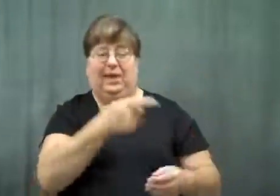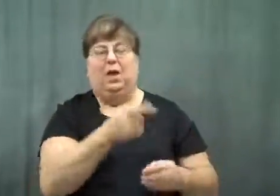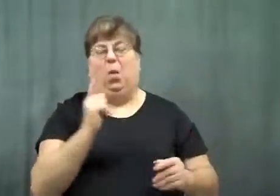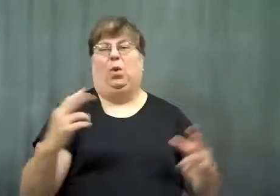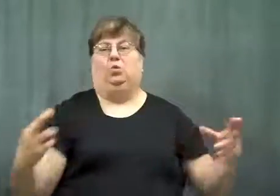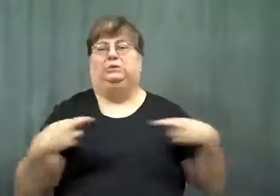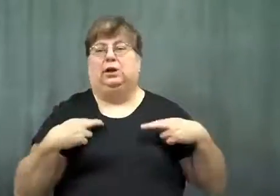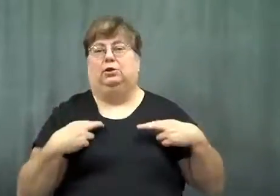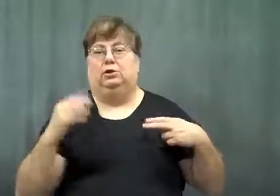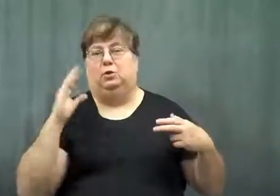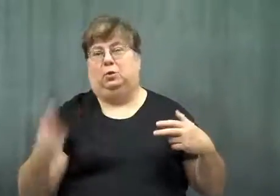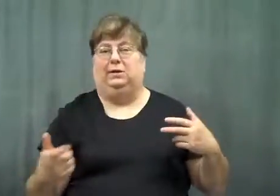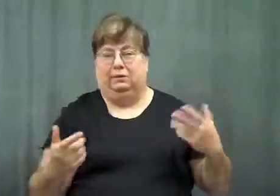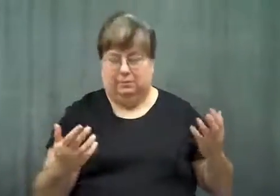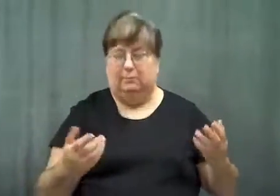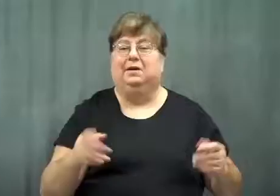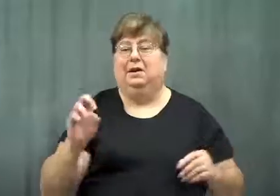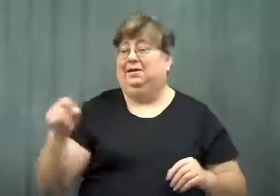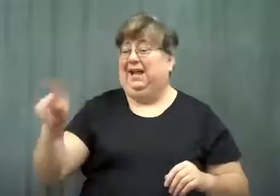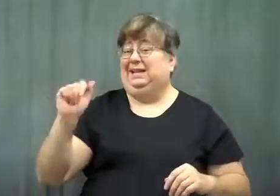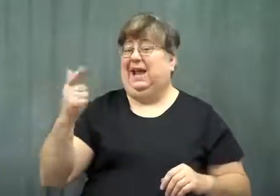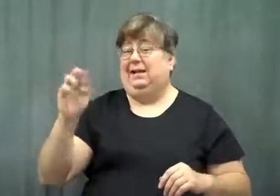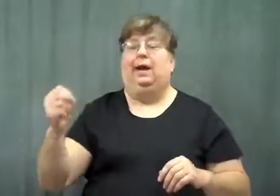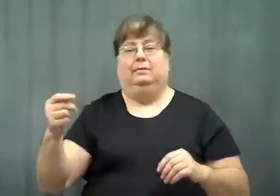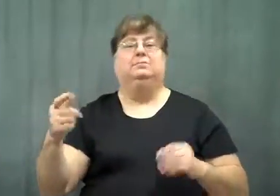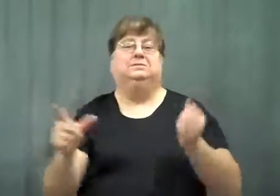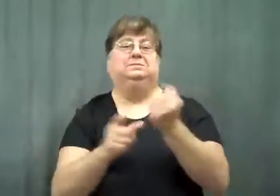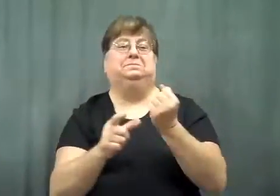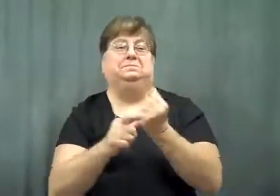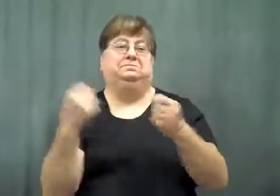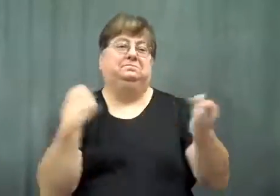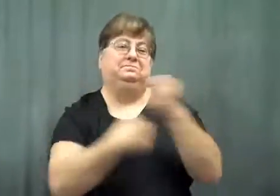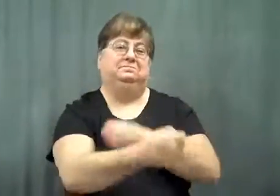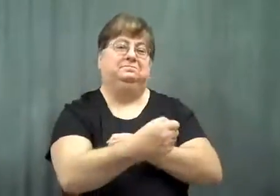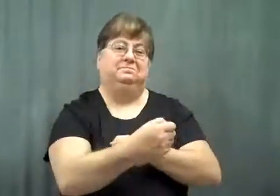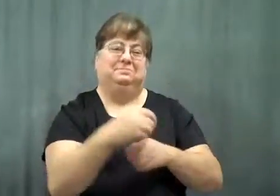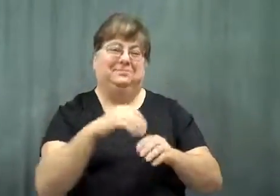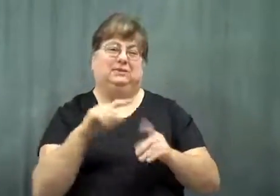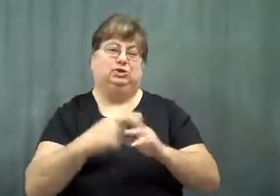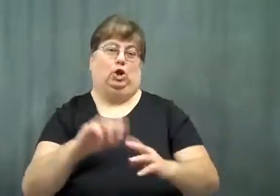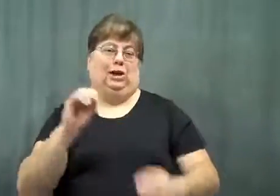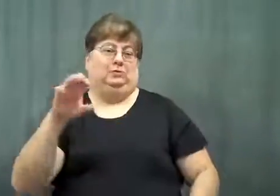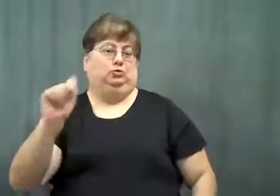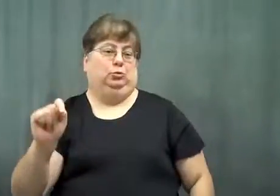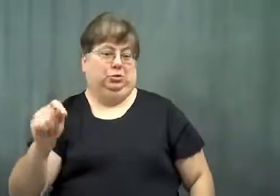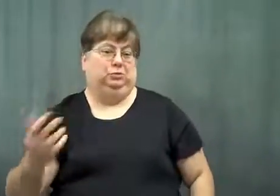He will be retiring. Kagan will be his replacement starting in October.